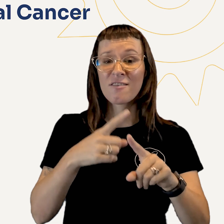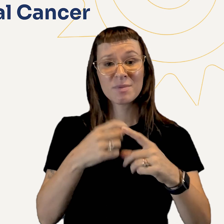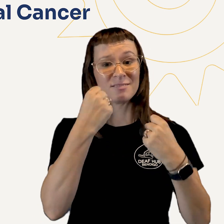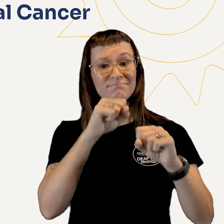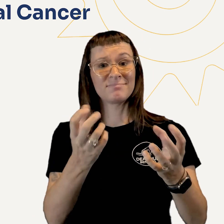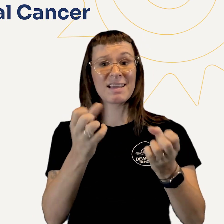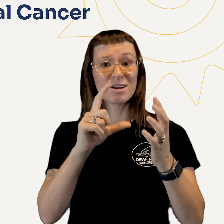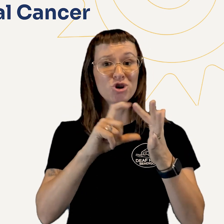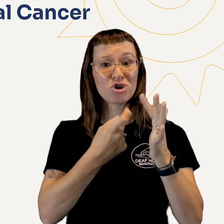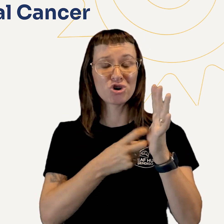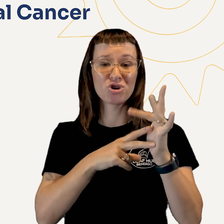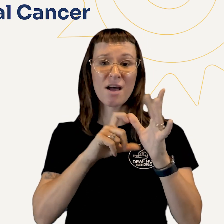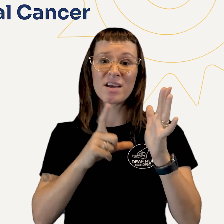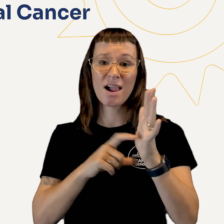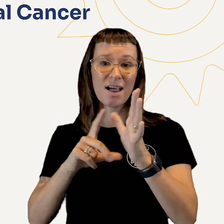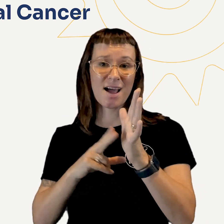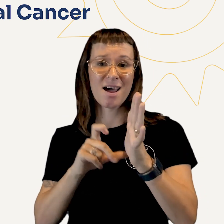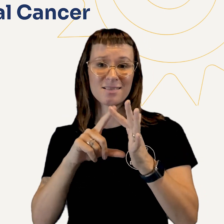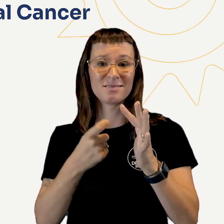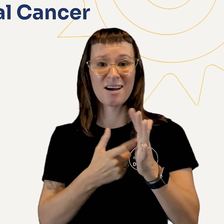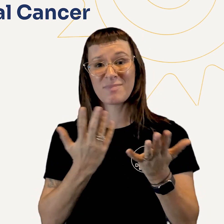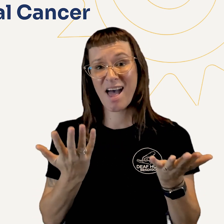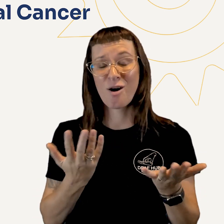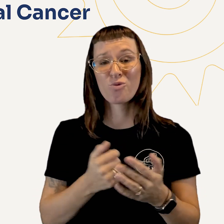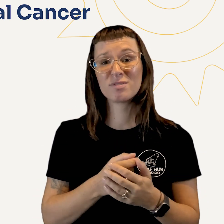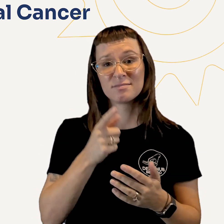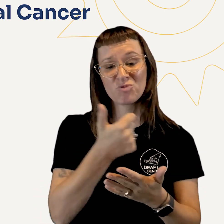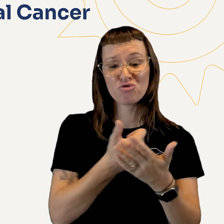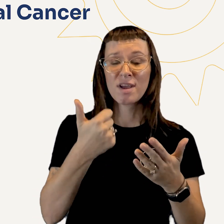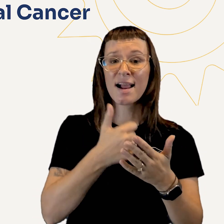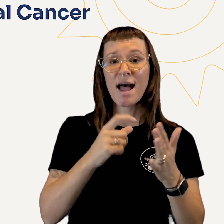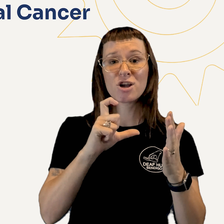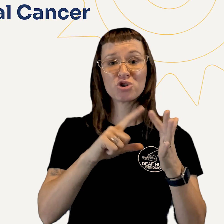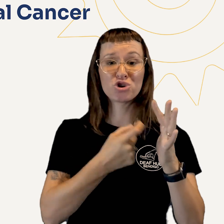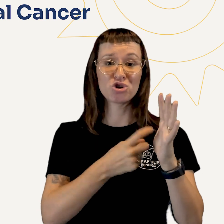from developing cervical cancer is by having a Cervical Screening Test. This was formerly